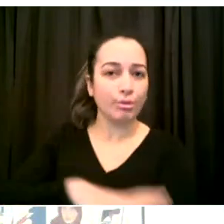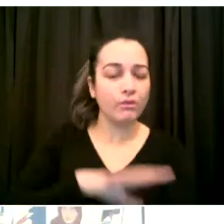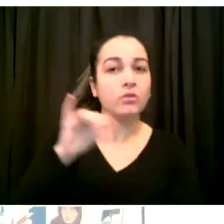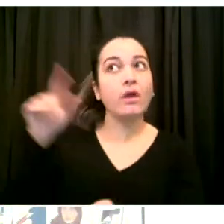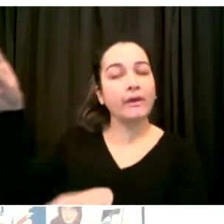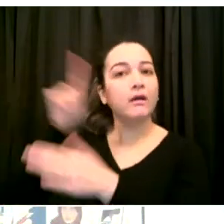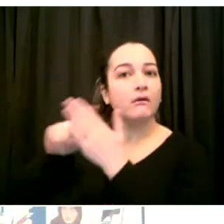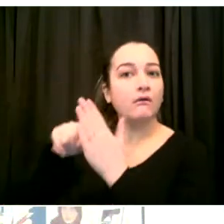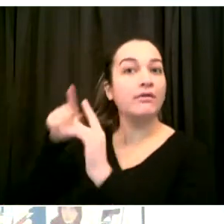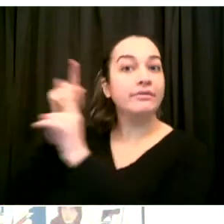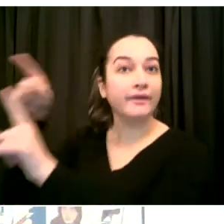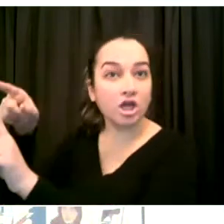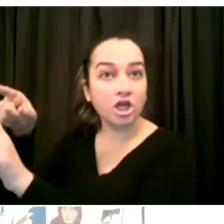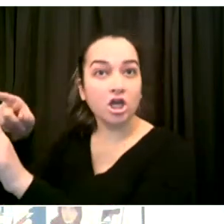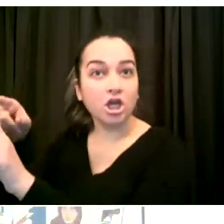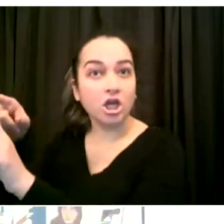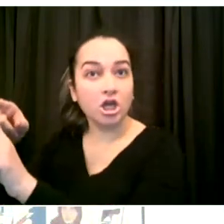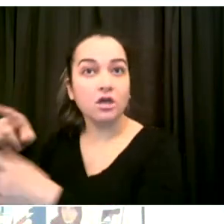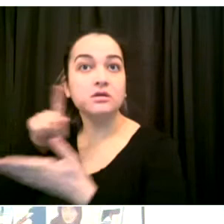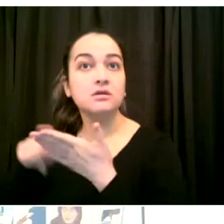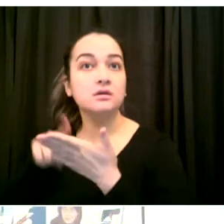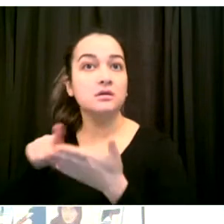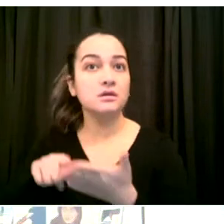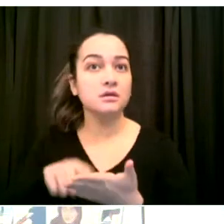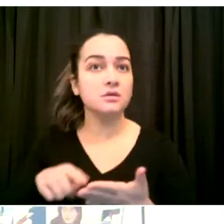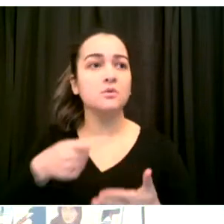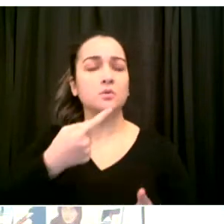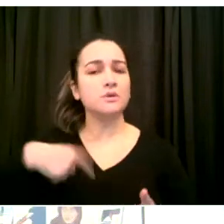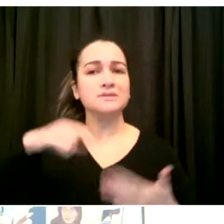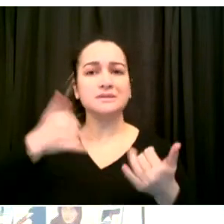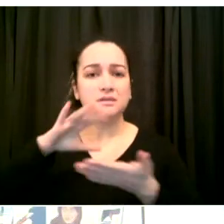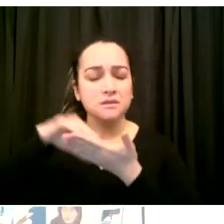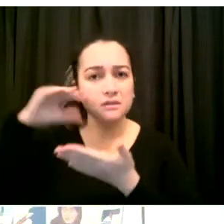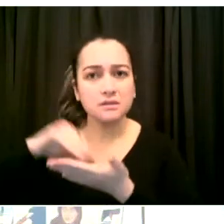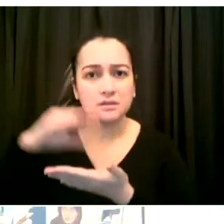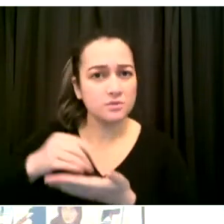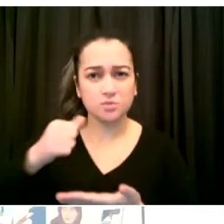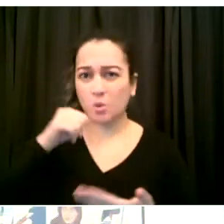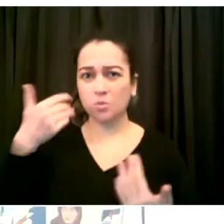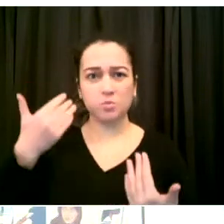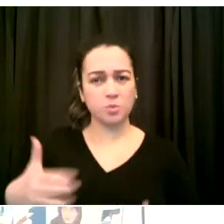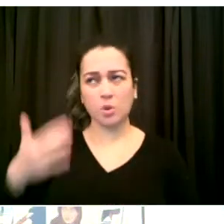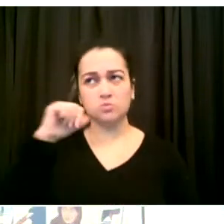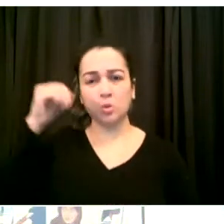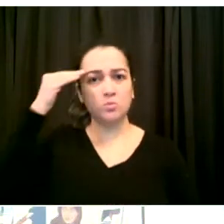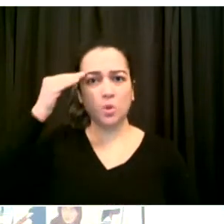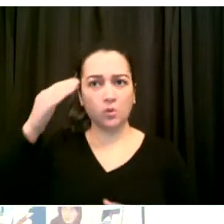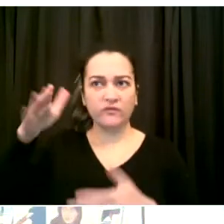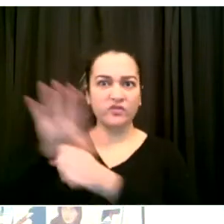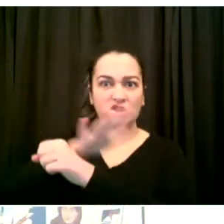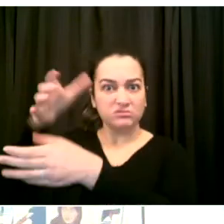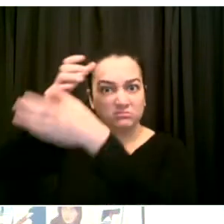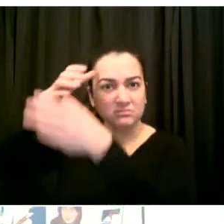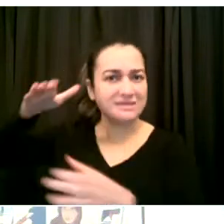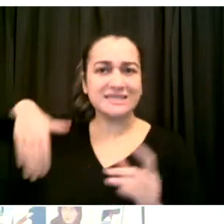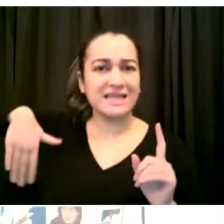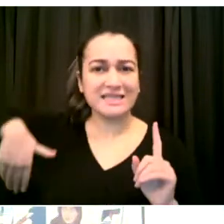WHILE THEY ARE IMPORTANT.